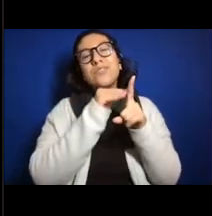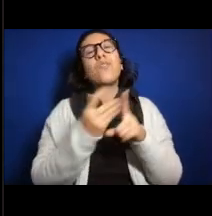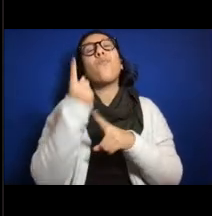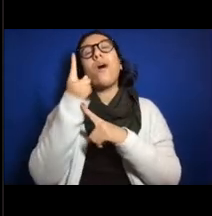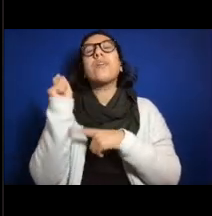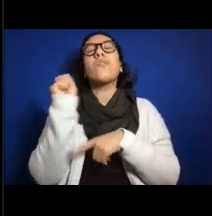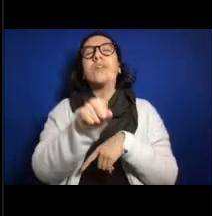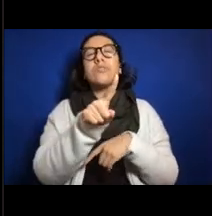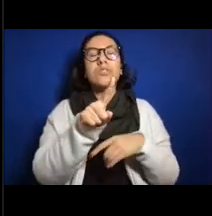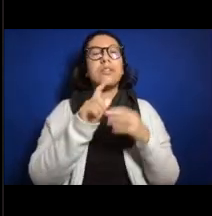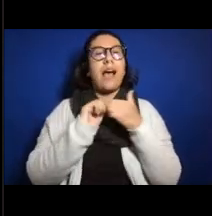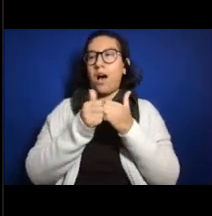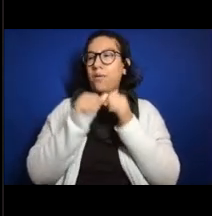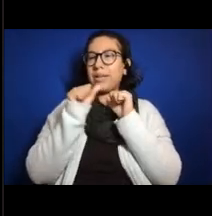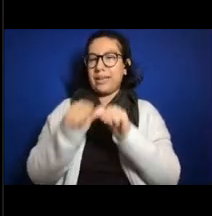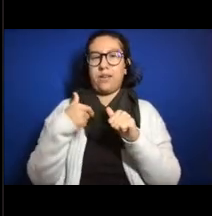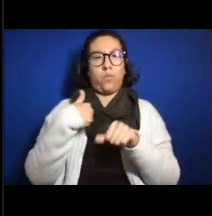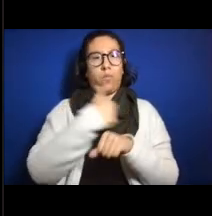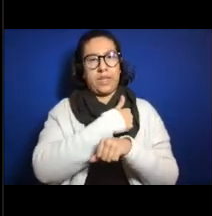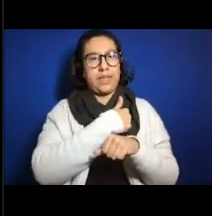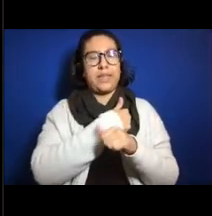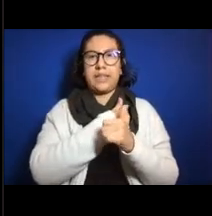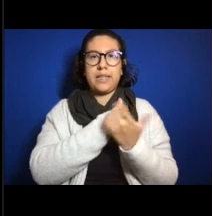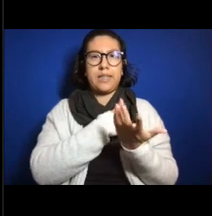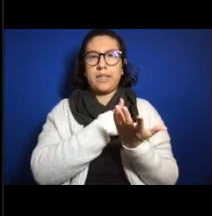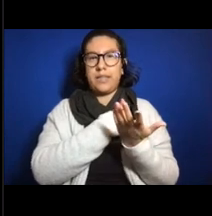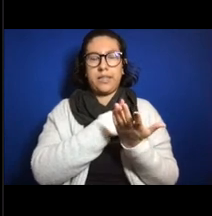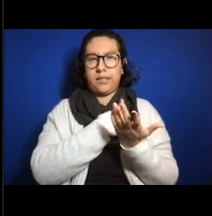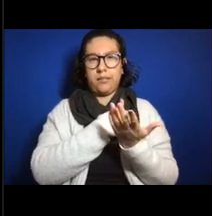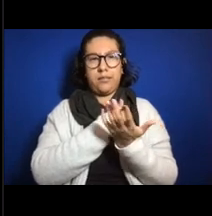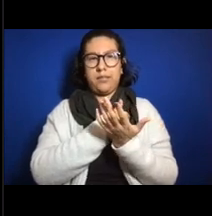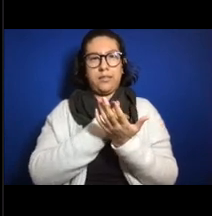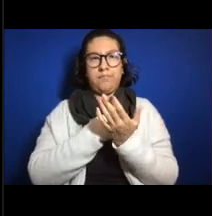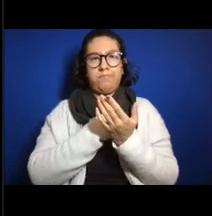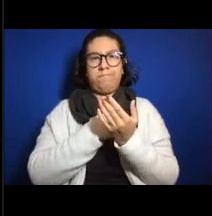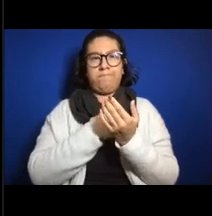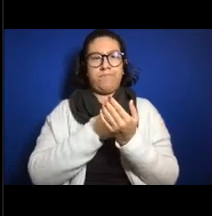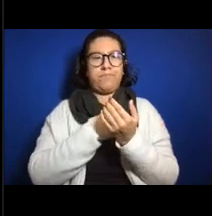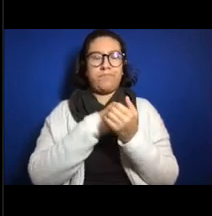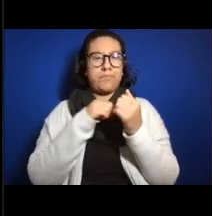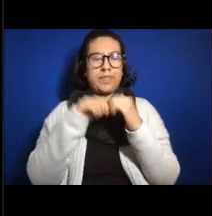was how can we get the directions for how to do that cardboard house at home.